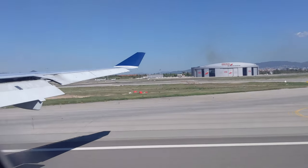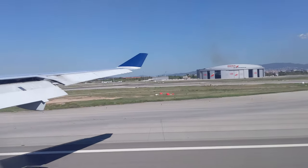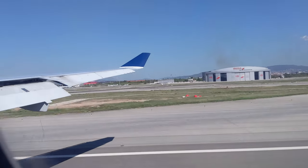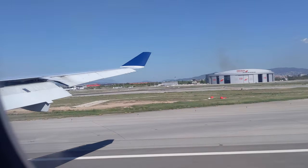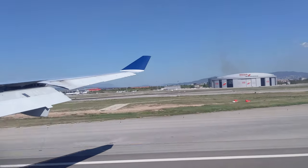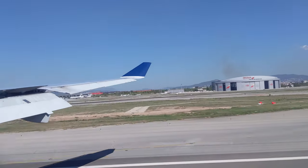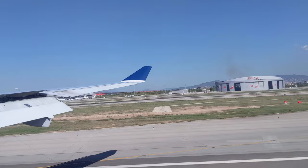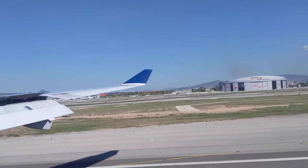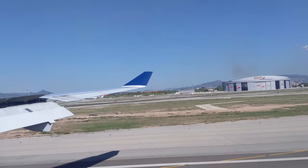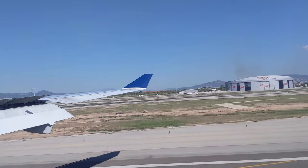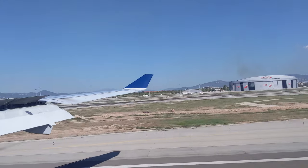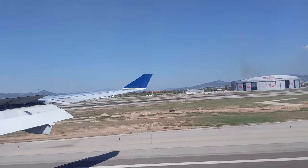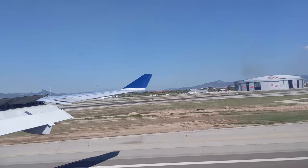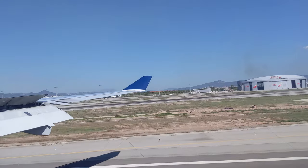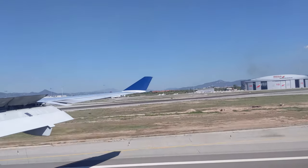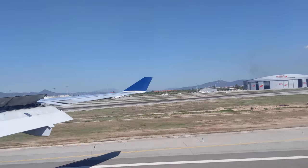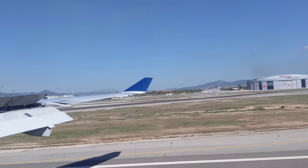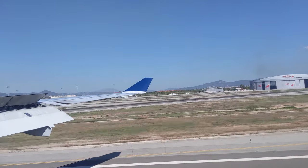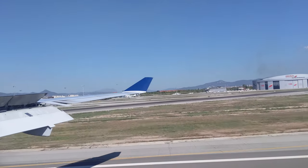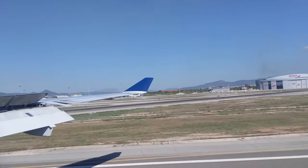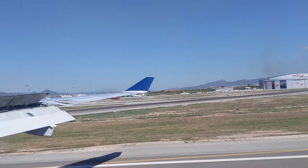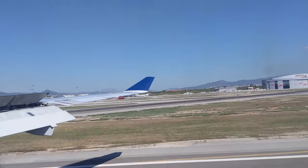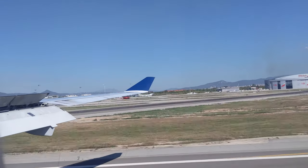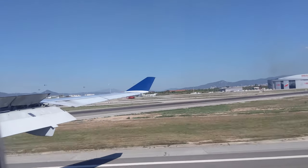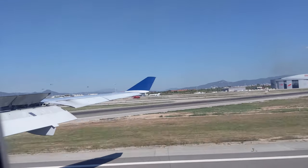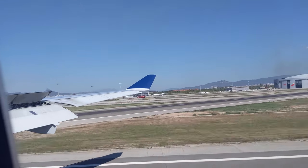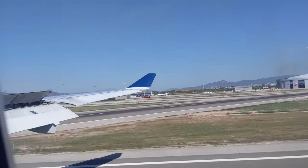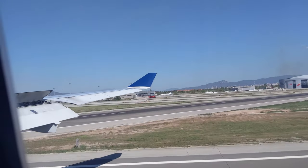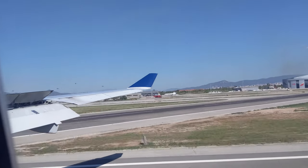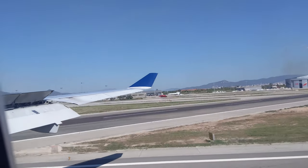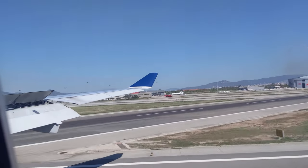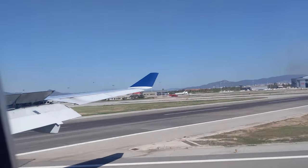[LANDING SOUND AND BRAKE SCREECHING]